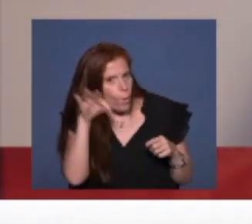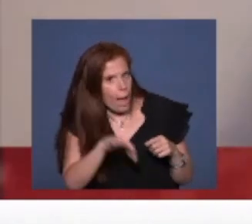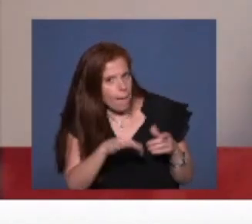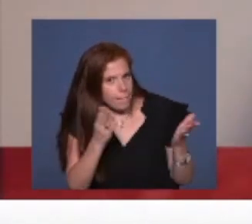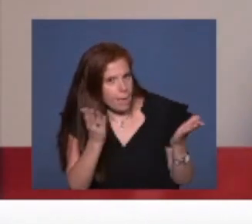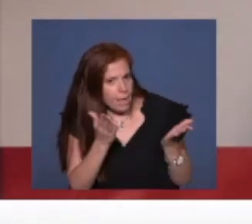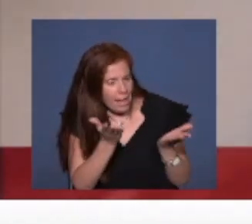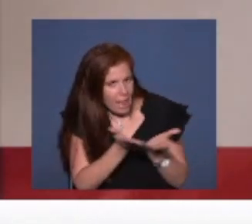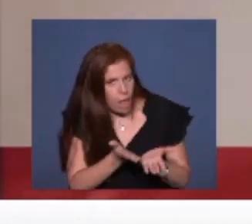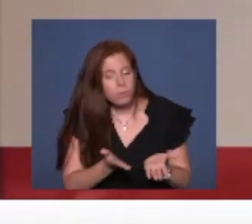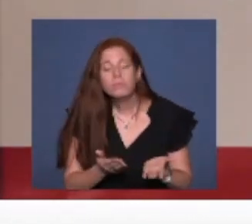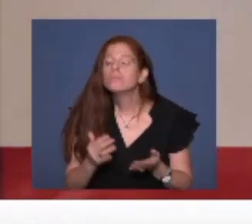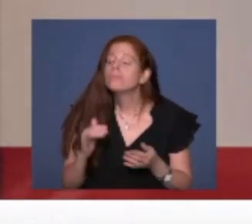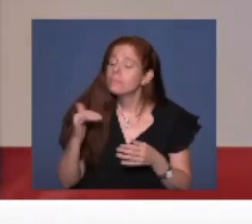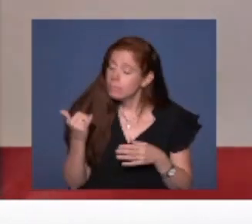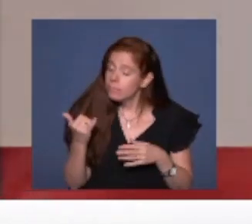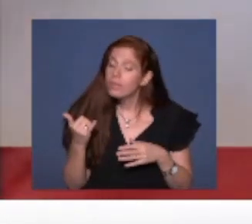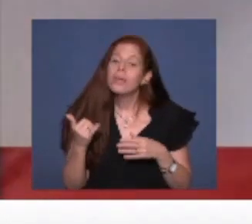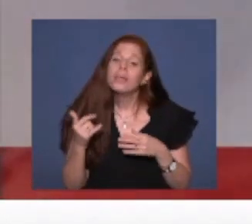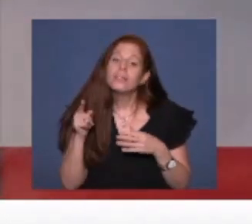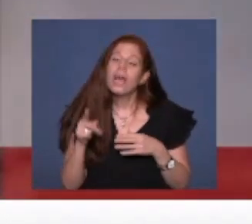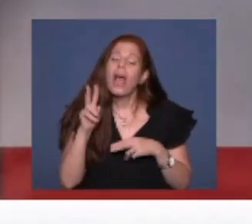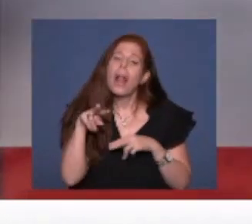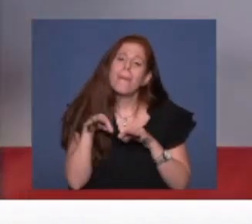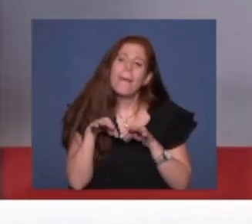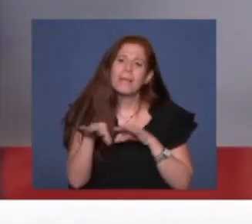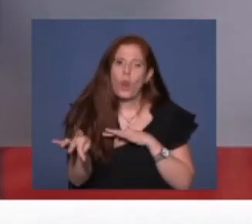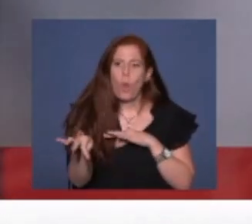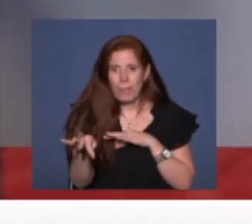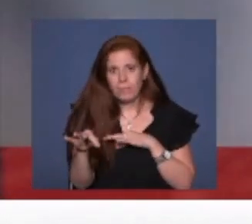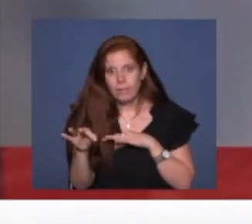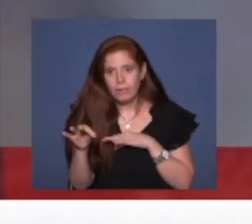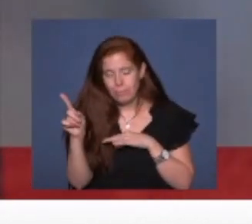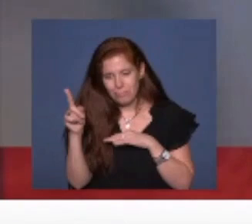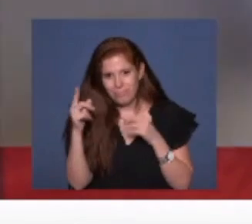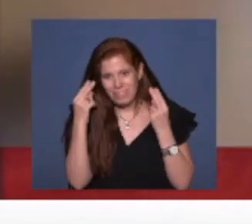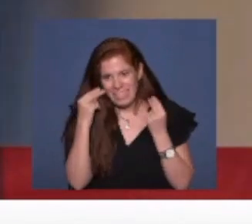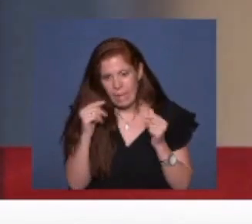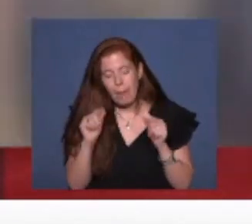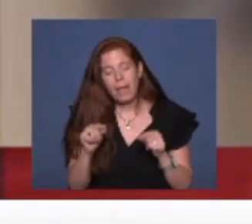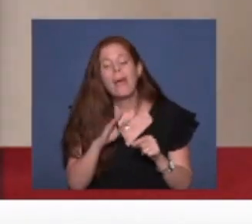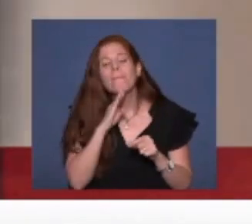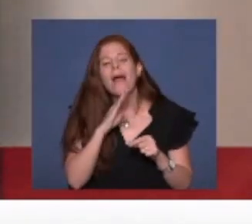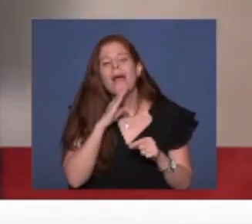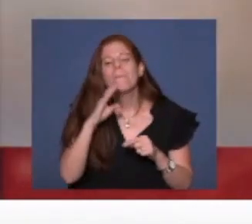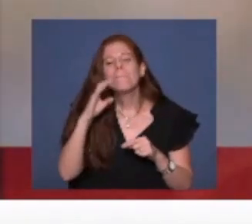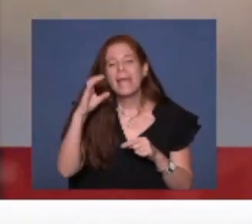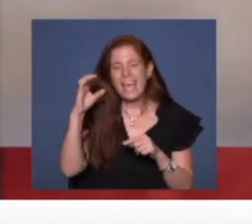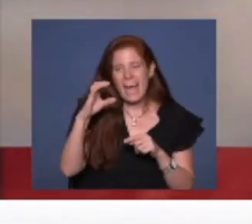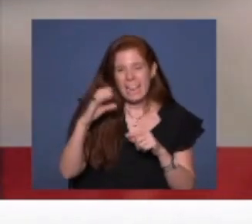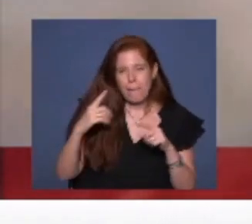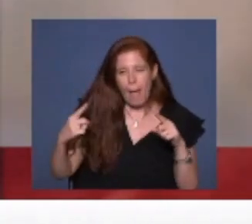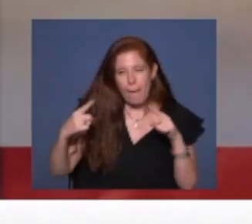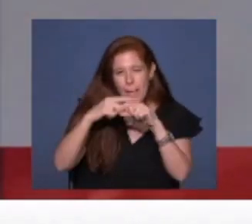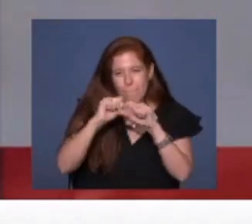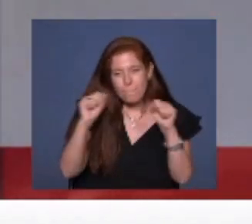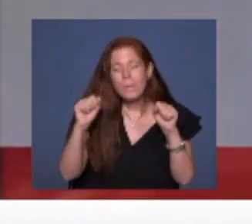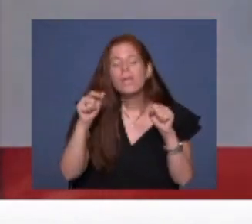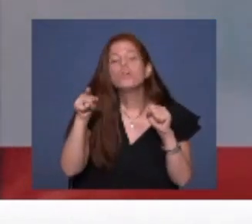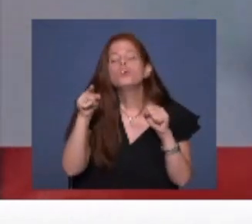The trouble with exploding drones or cruise missiles is that they fly very low and very slow and under the radar, and they have no tracking signal.